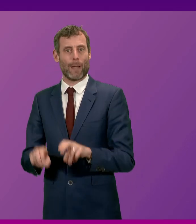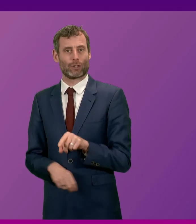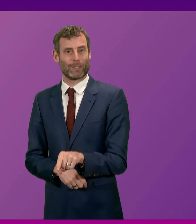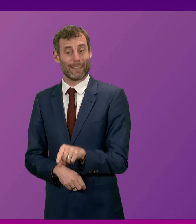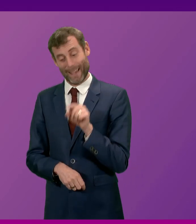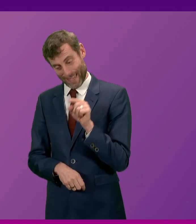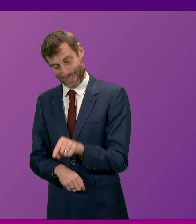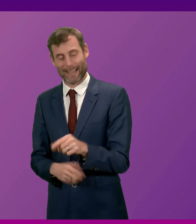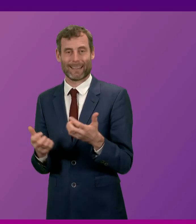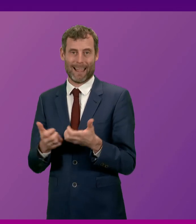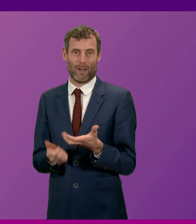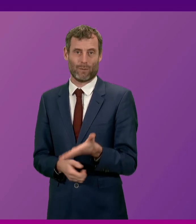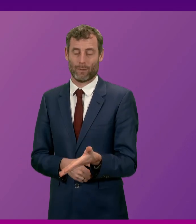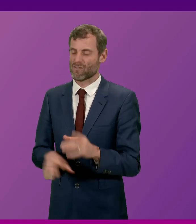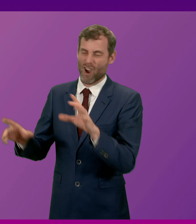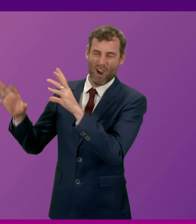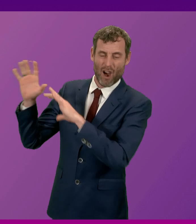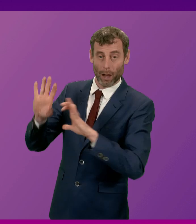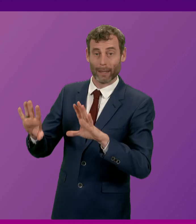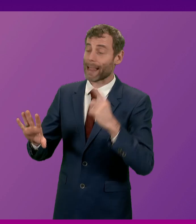Let us hear the First Minister.